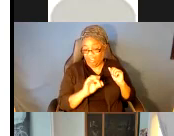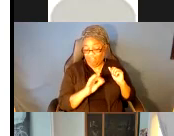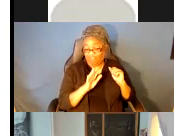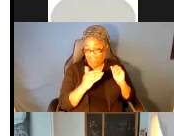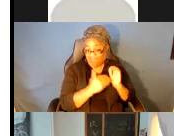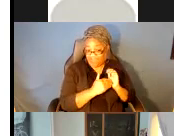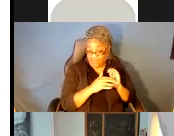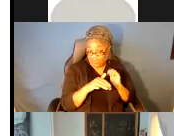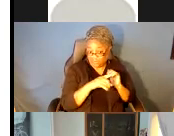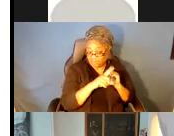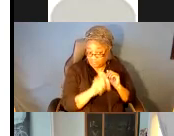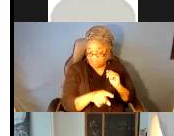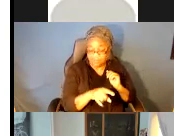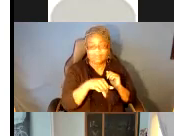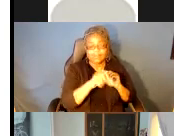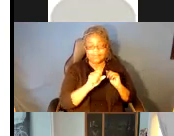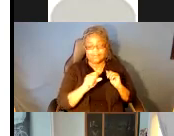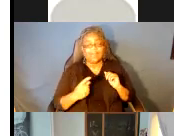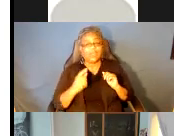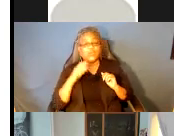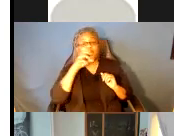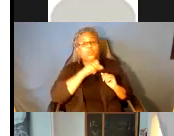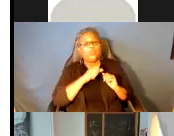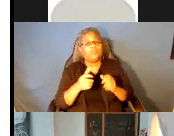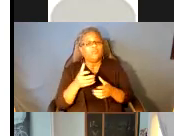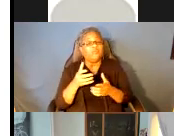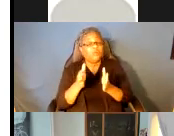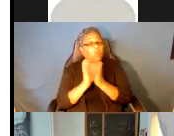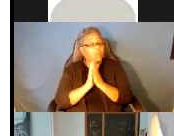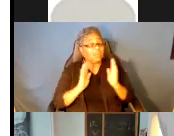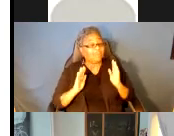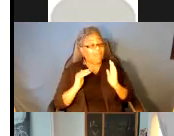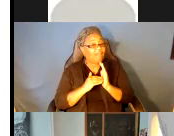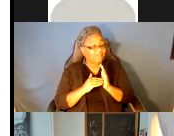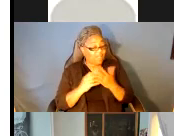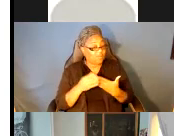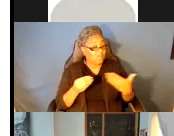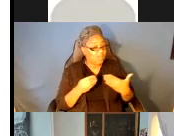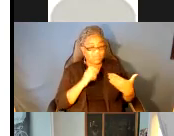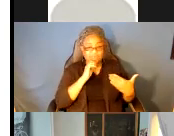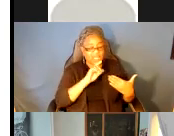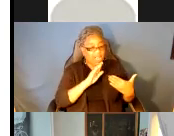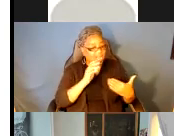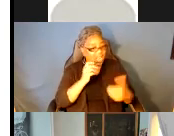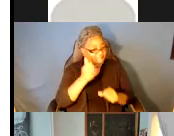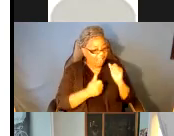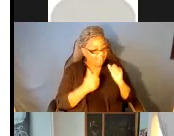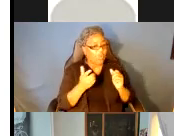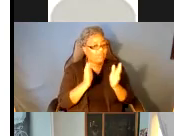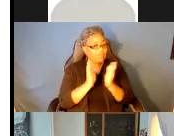So that's assuming you're requesting $5,000, right? Not everyone's gonna request the maximum $5,000 grant award.